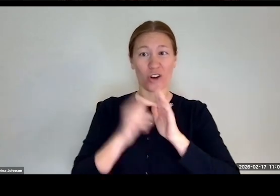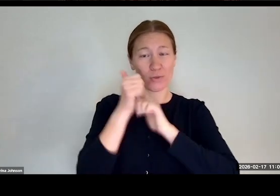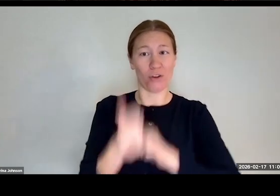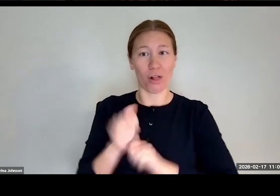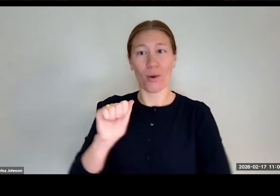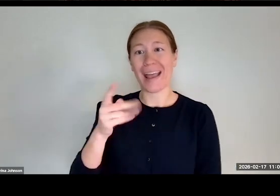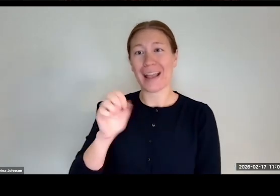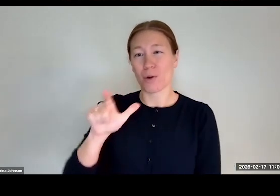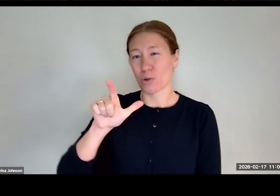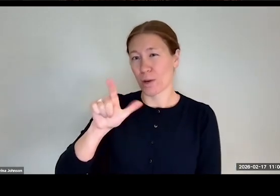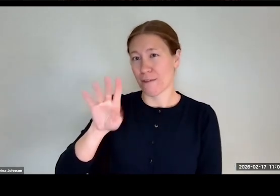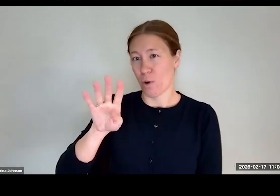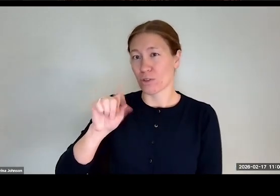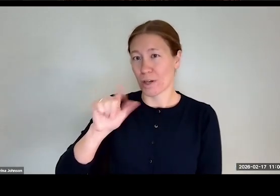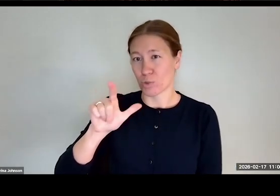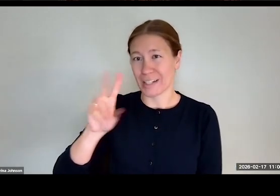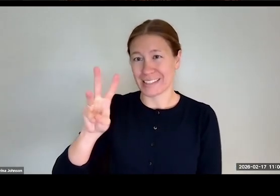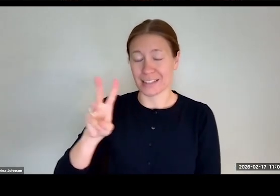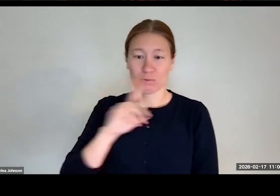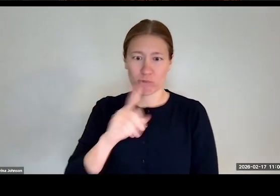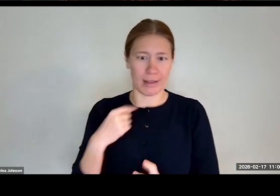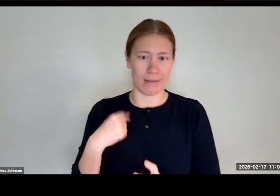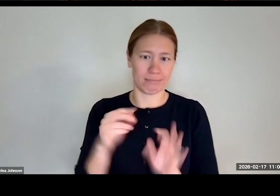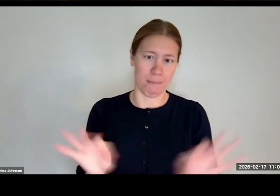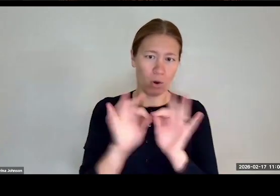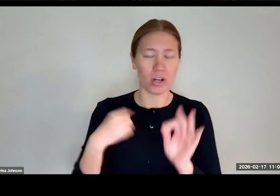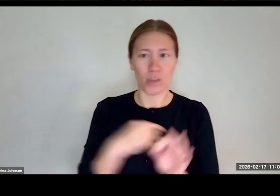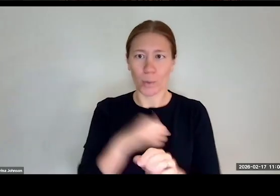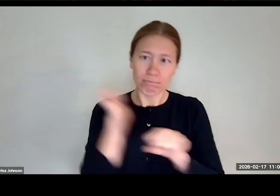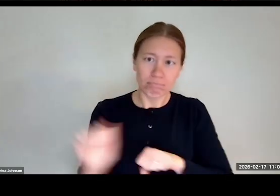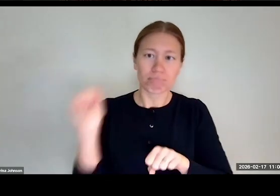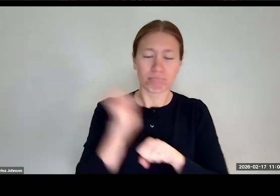And so it is important that we are all working diligently to try to update our materials